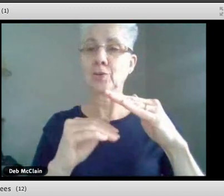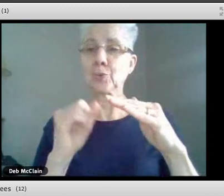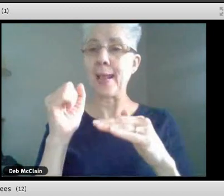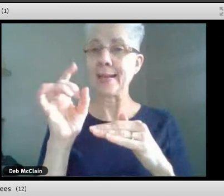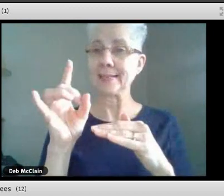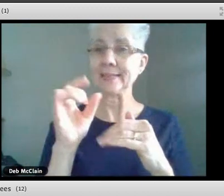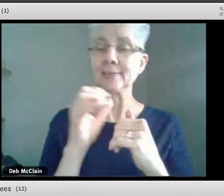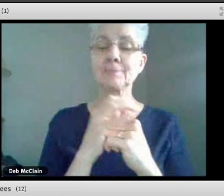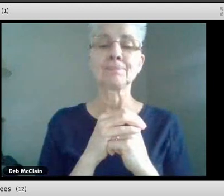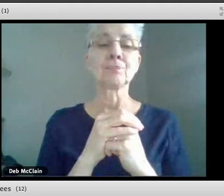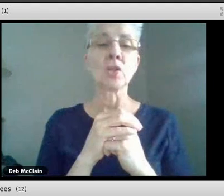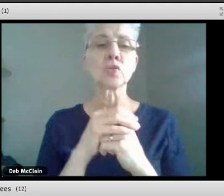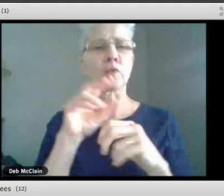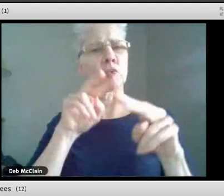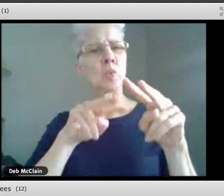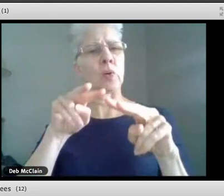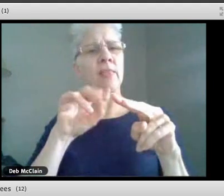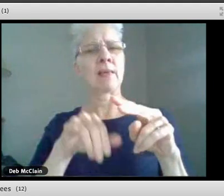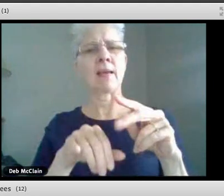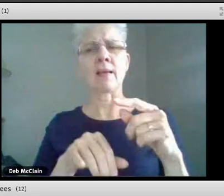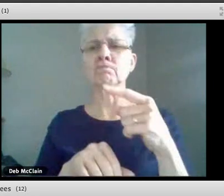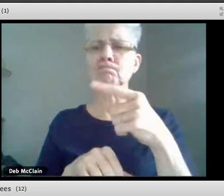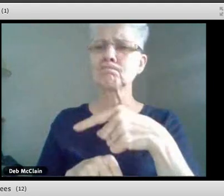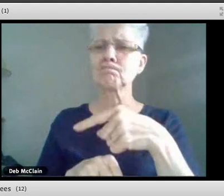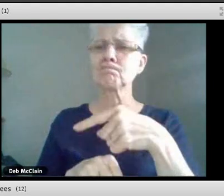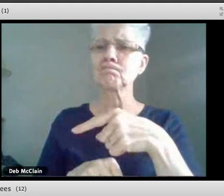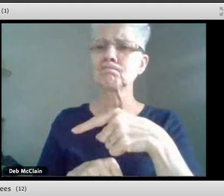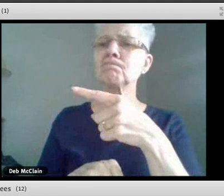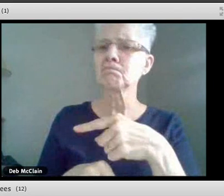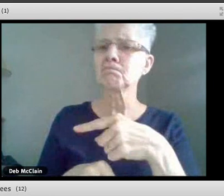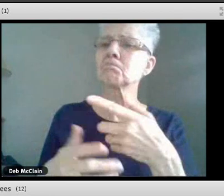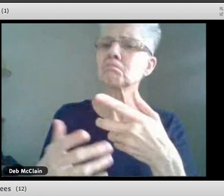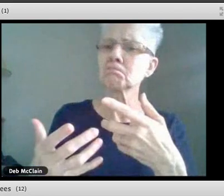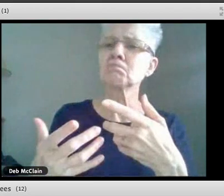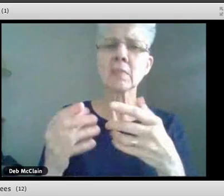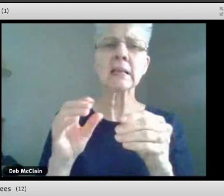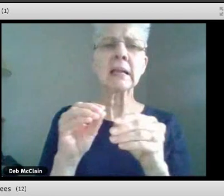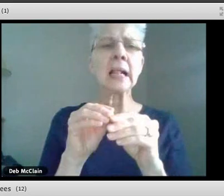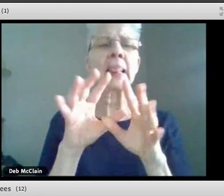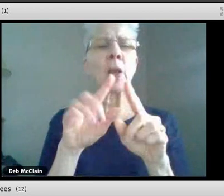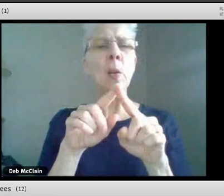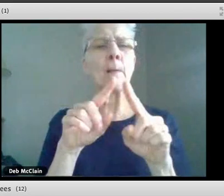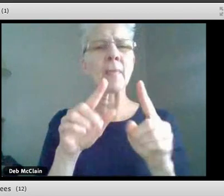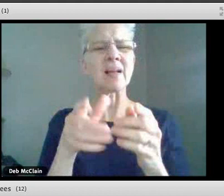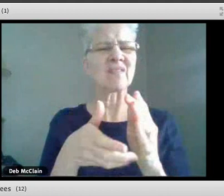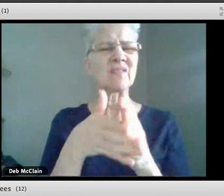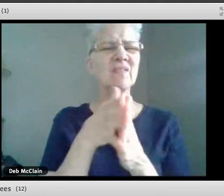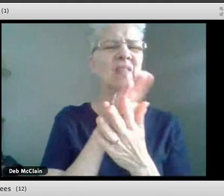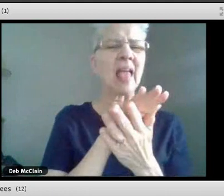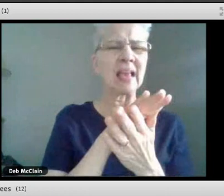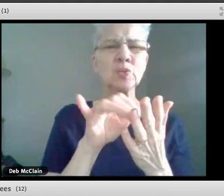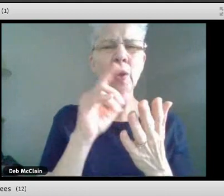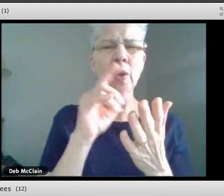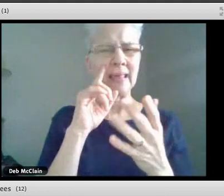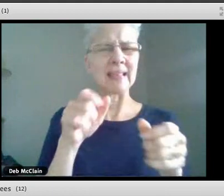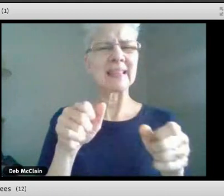and so if you look at it, it's clear, but it's kind of vague, I would say, at the same time